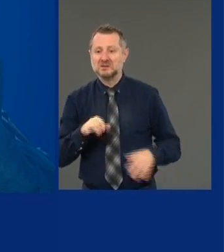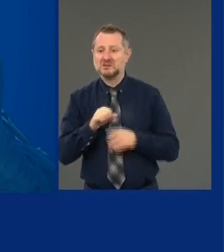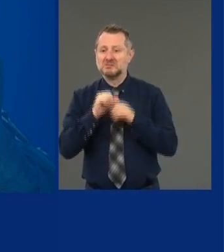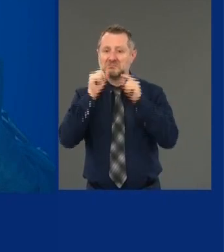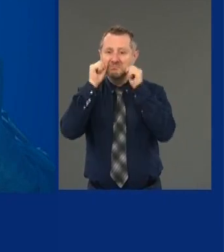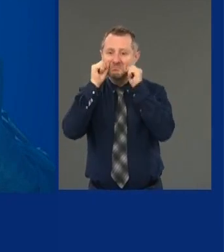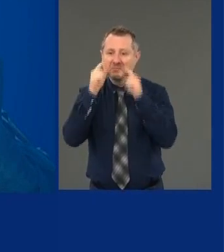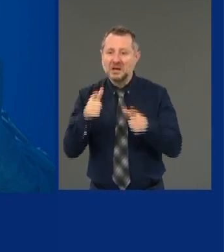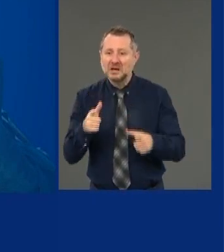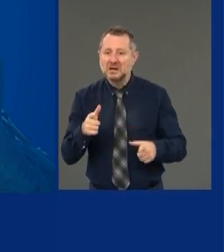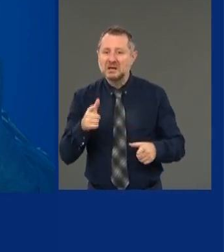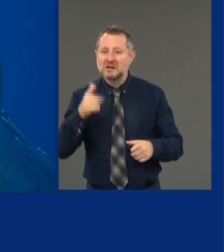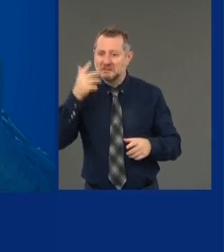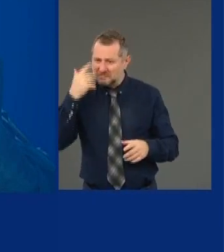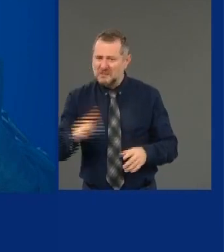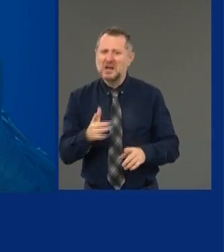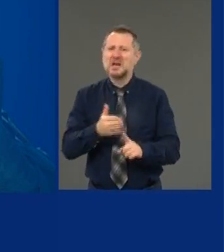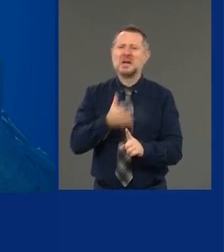PRESIDENT TRUMP DID A TWEET